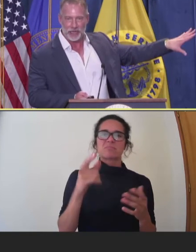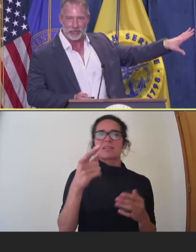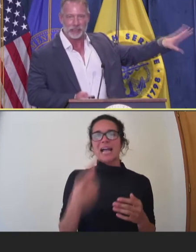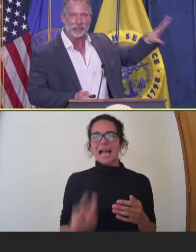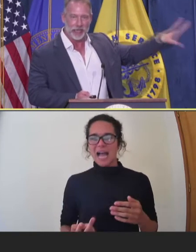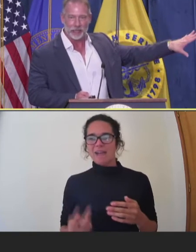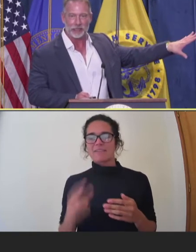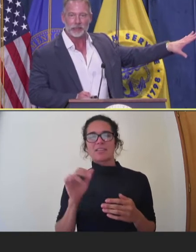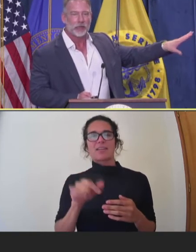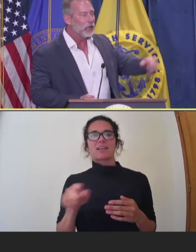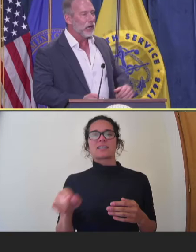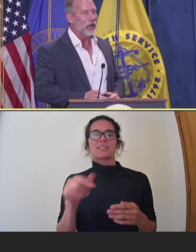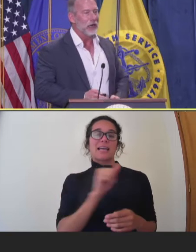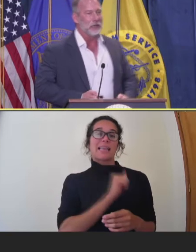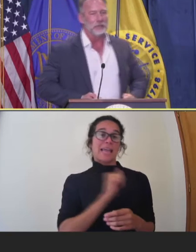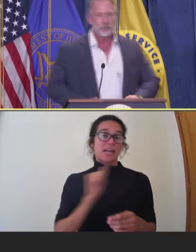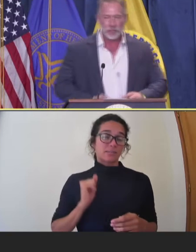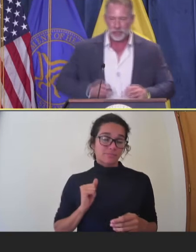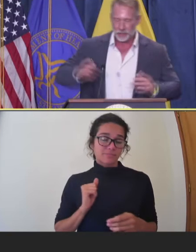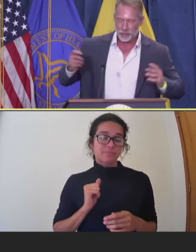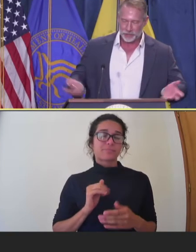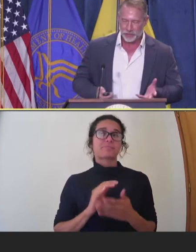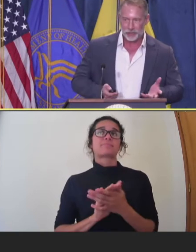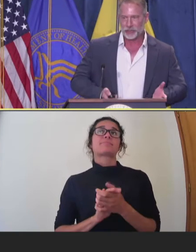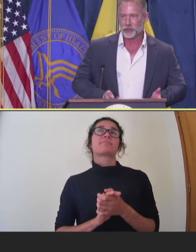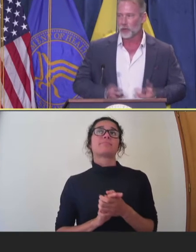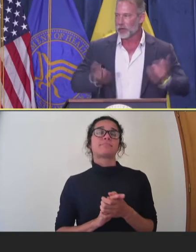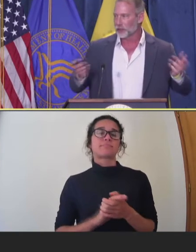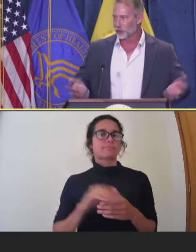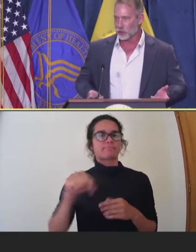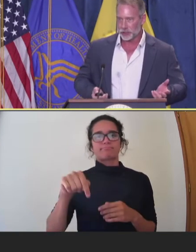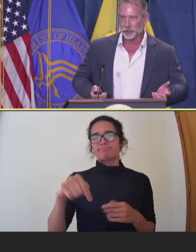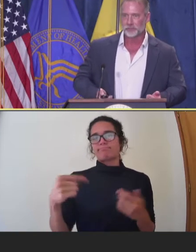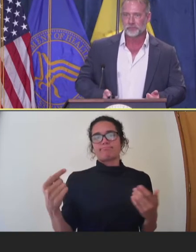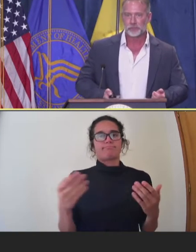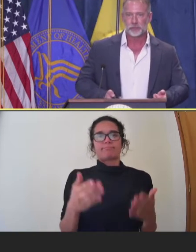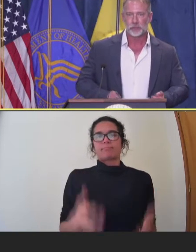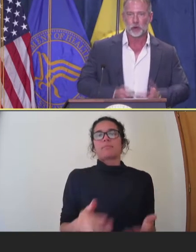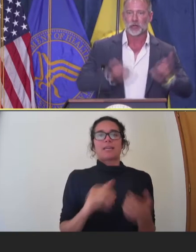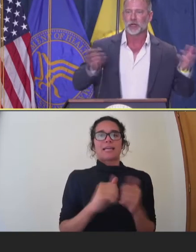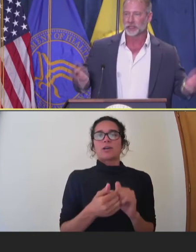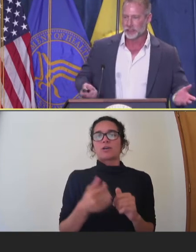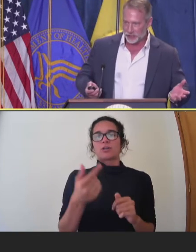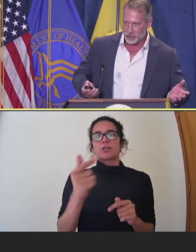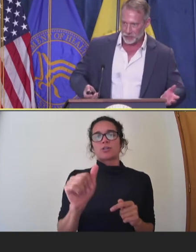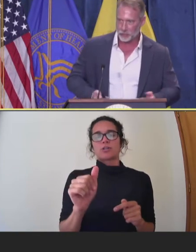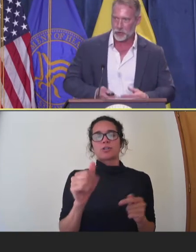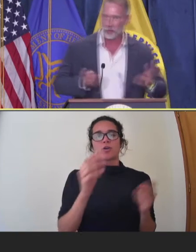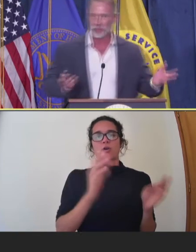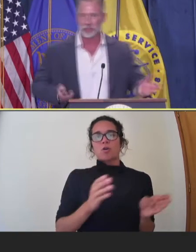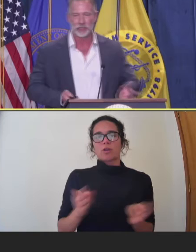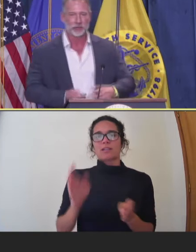that is Atlanta. And this is just the way that Georgia organizes its health departments. It's